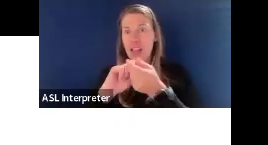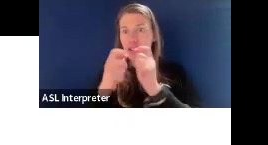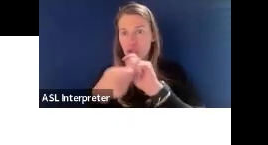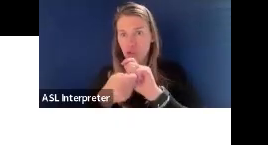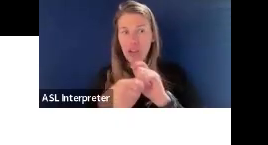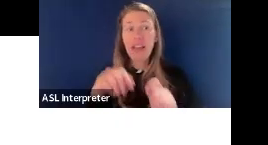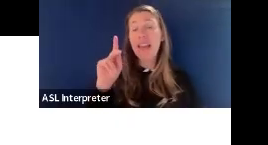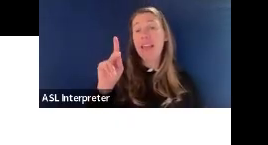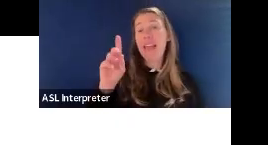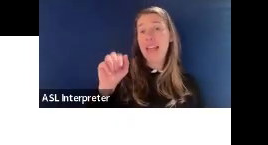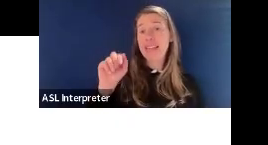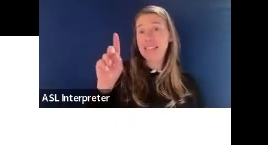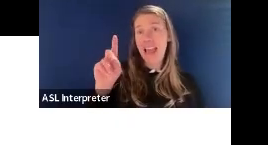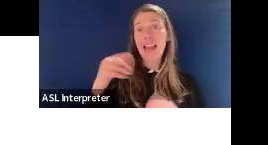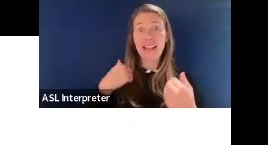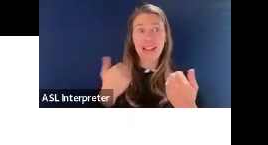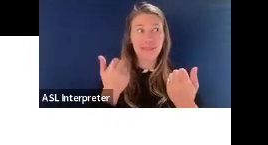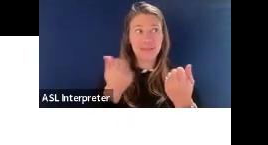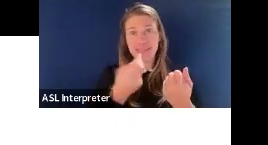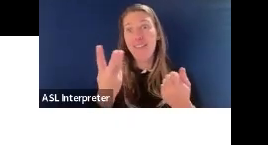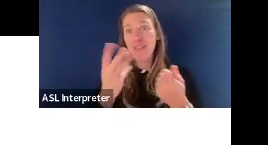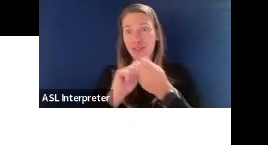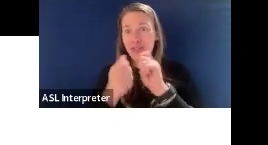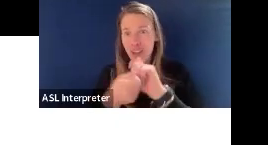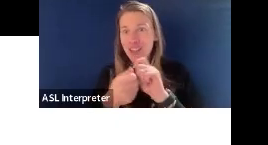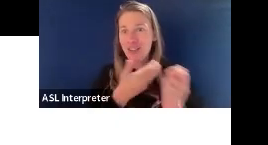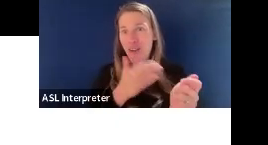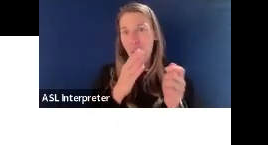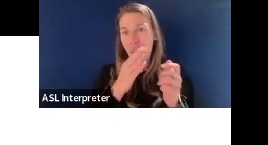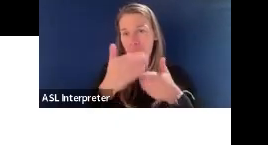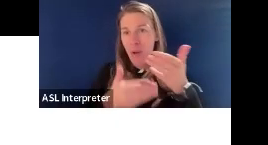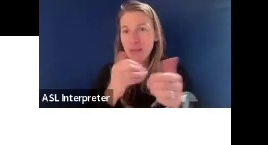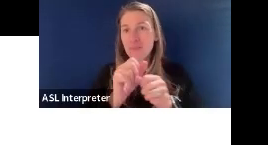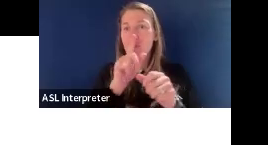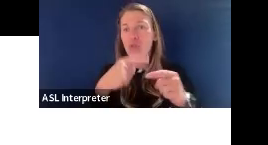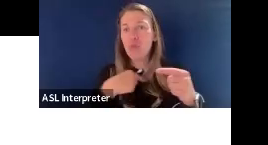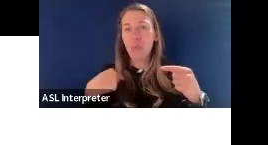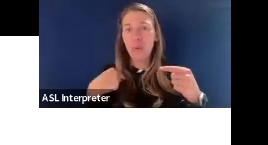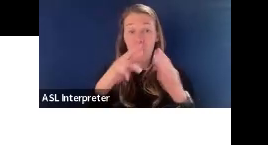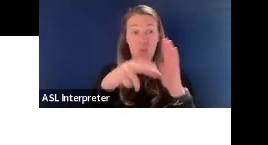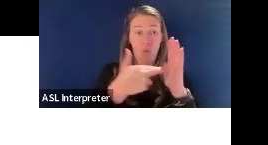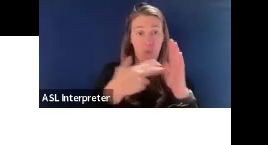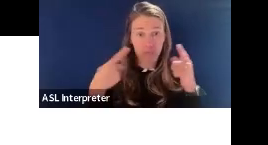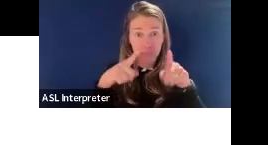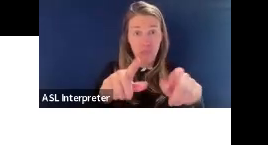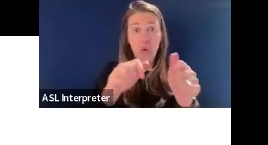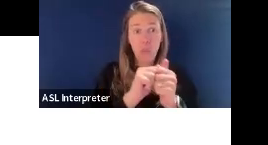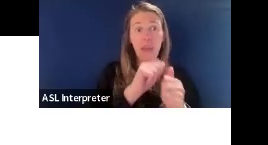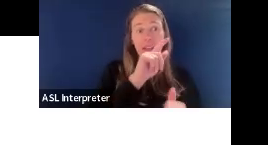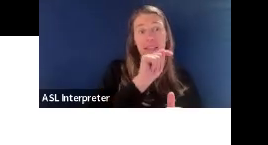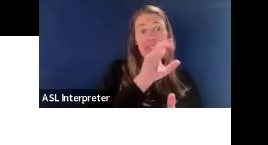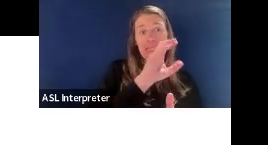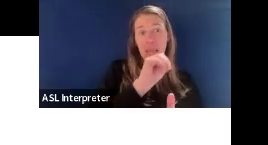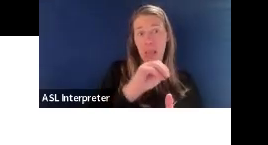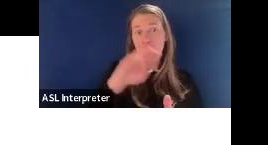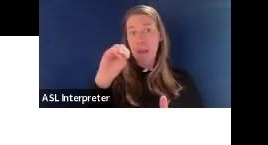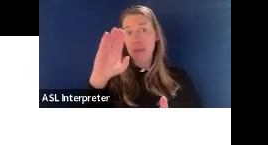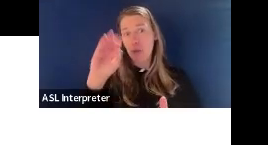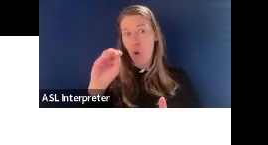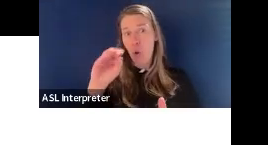K dot has made several changes to the service planning process to better align the roles of TCMSMCO, Care Coordinators and CDDOS.